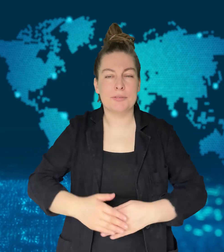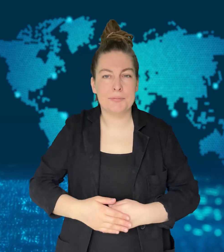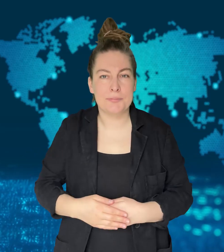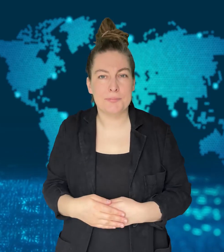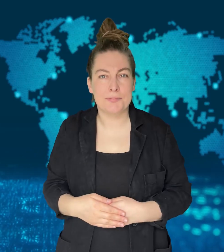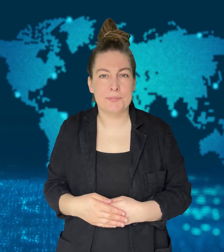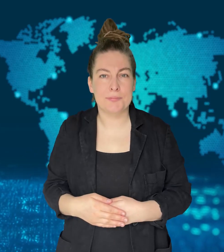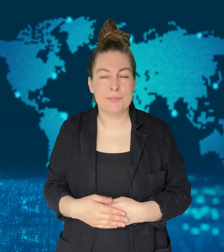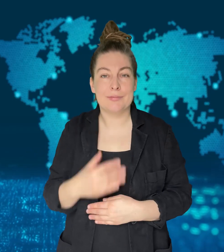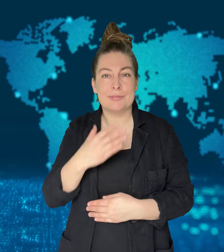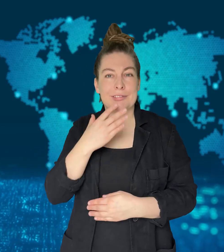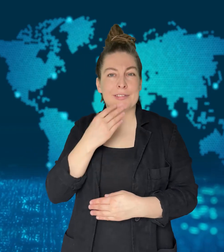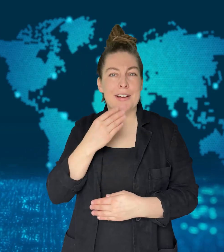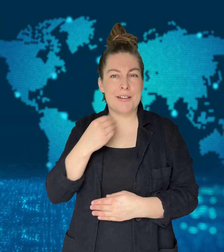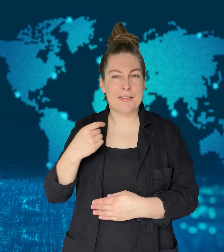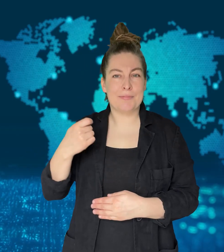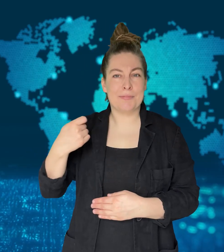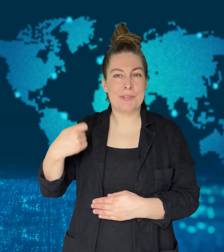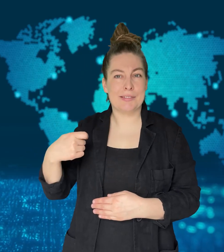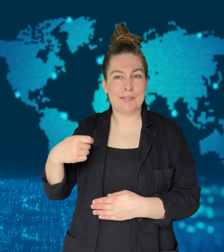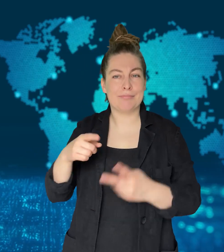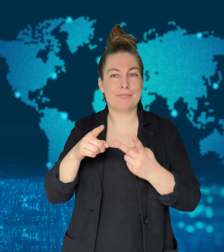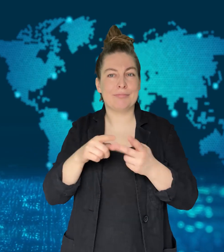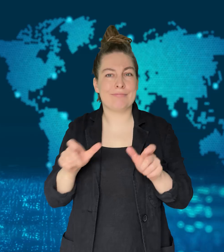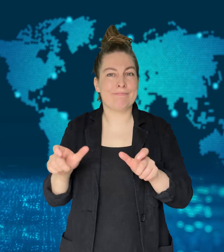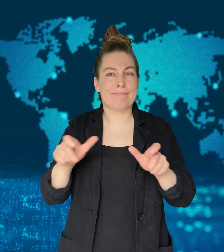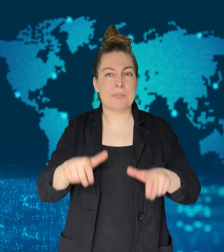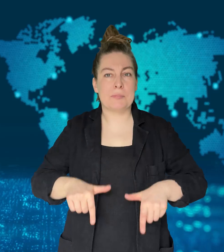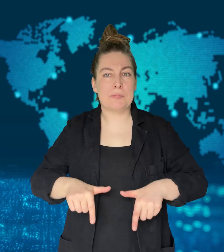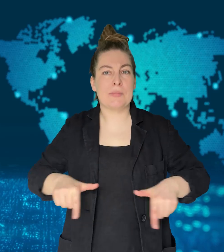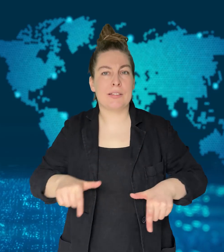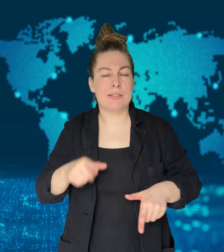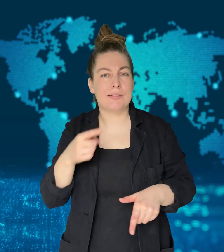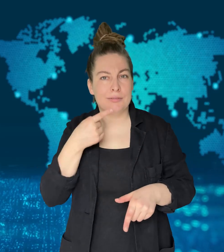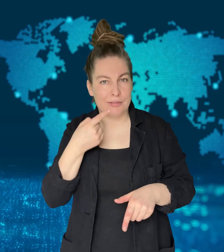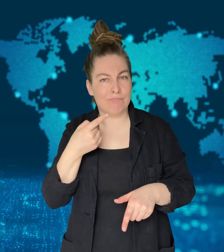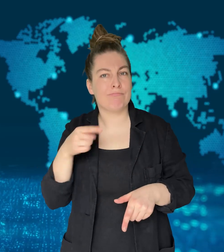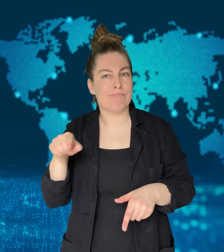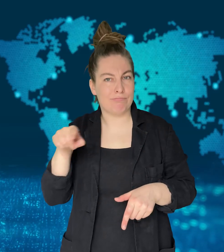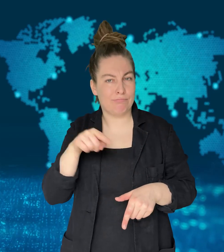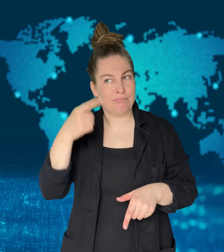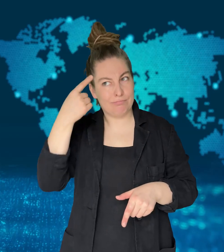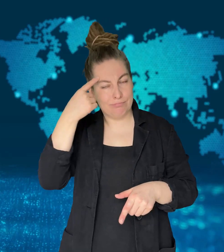and Defense Minister agreed that Lebanon was